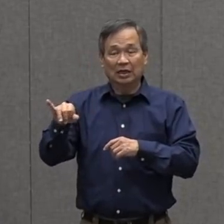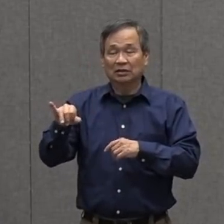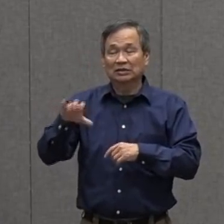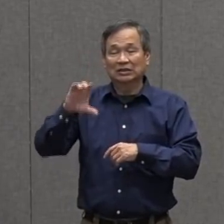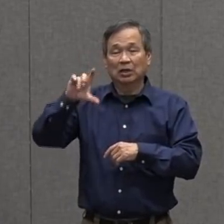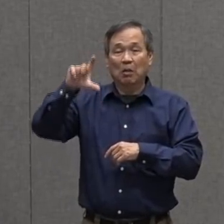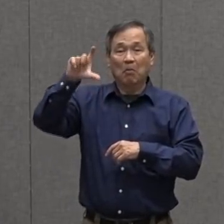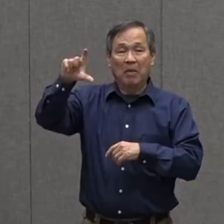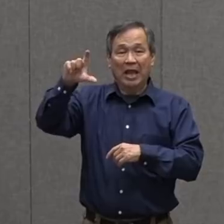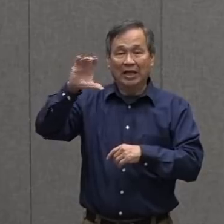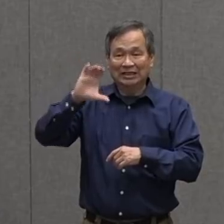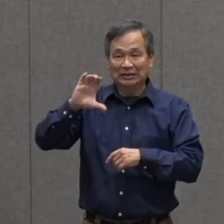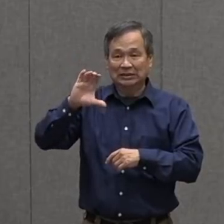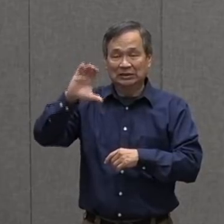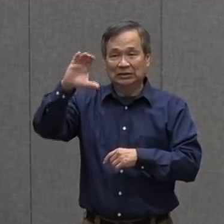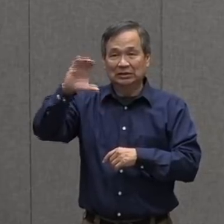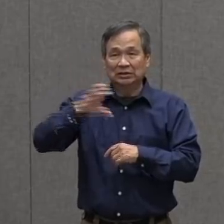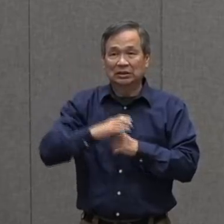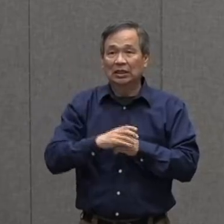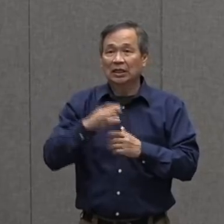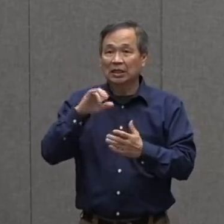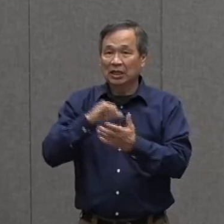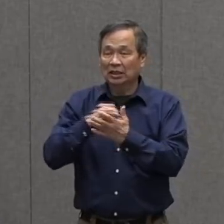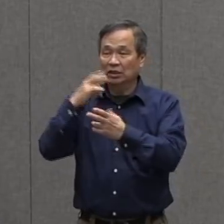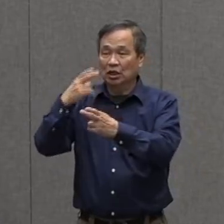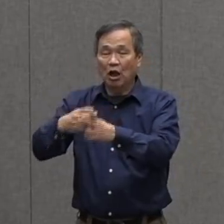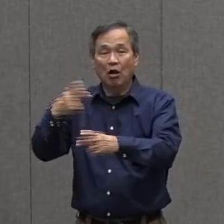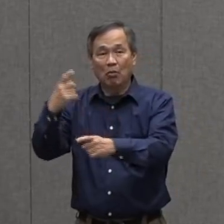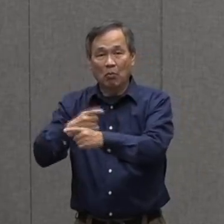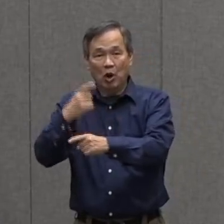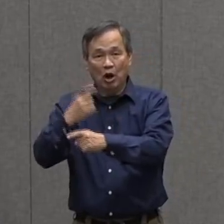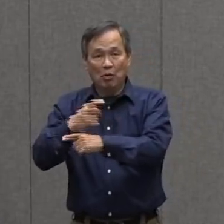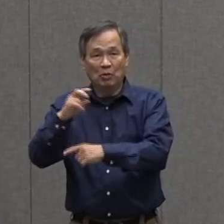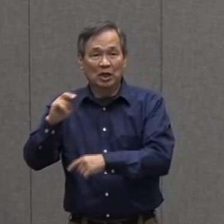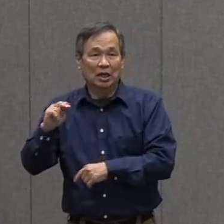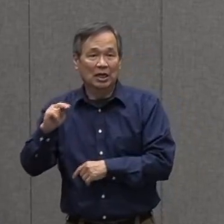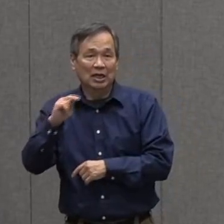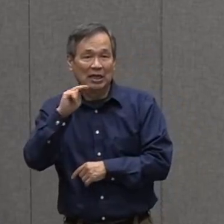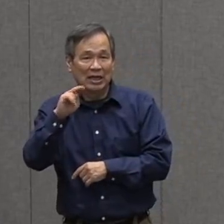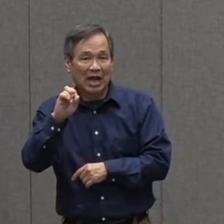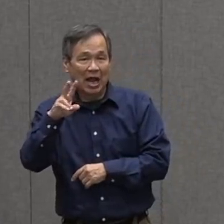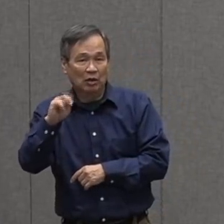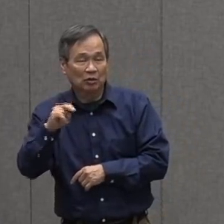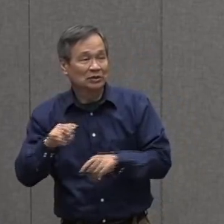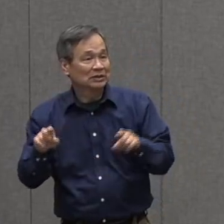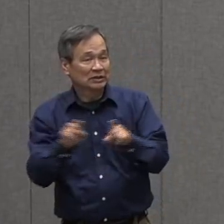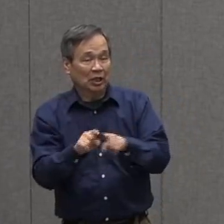because it's a proper noun, right, very proper. And you're gonna write your name with a capital letter